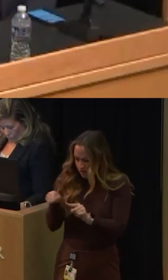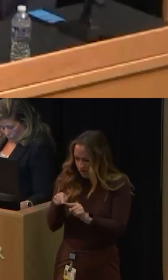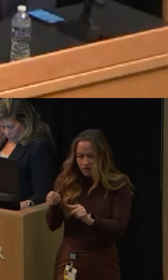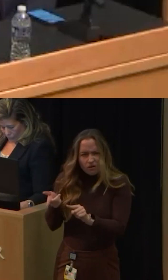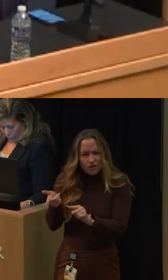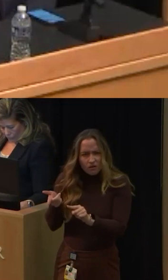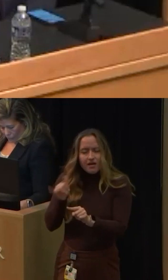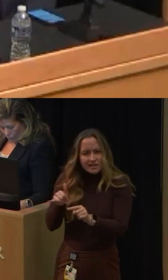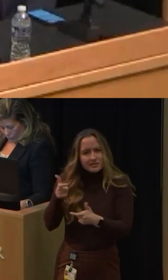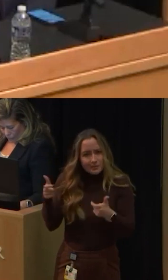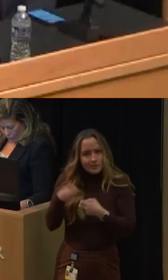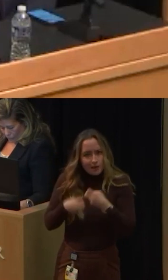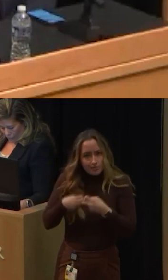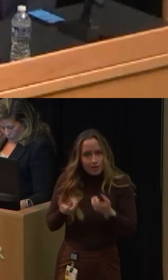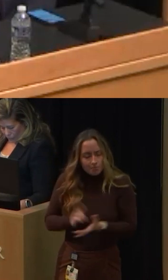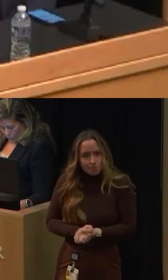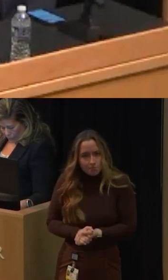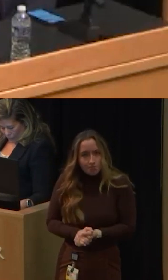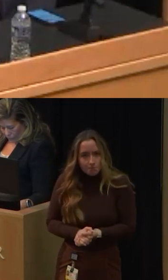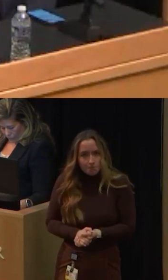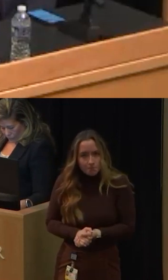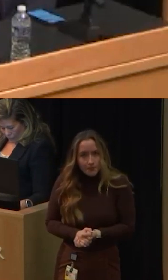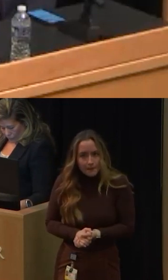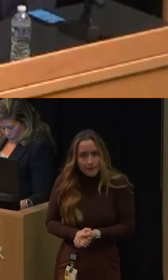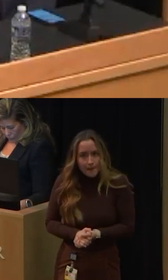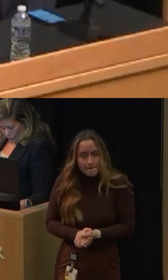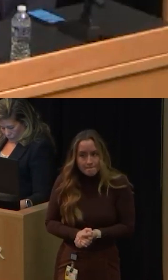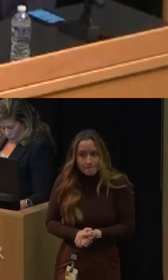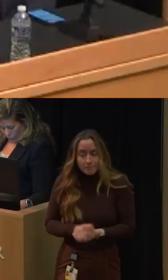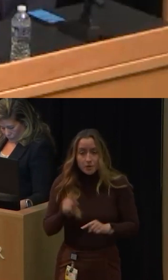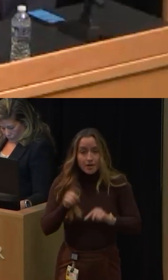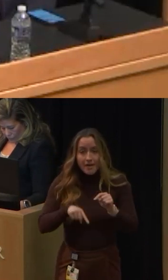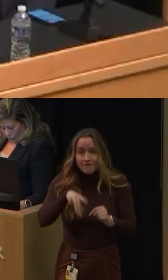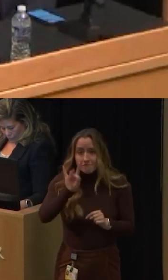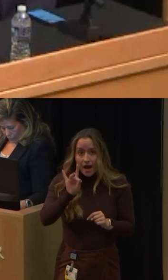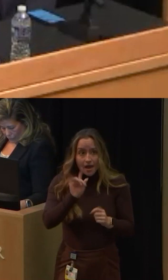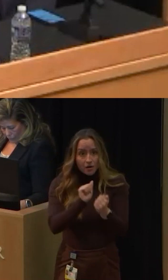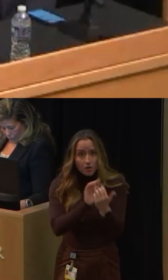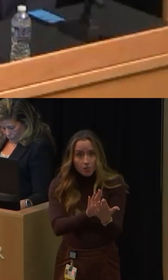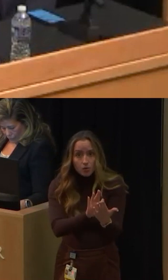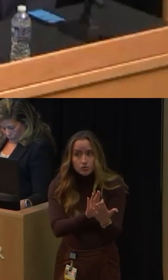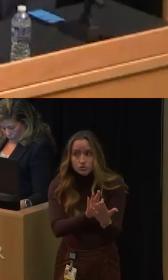The fact that we can't find ways to, you know,